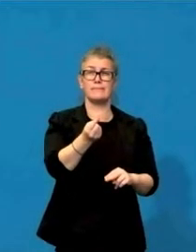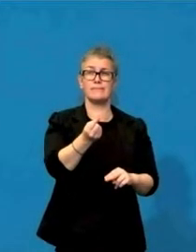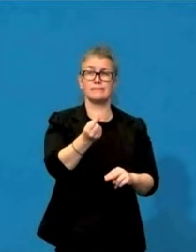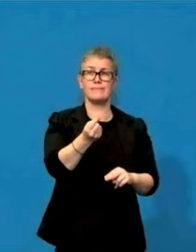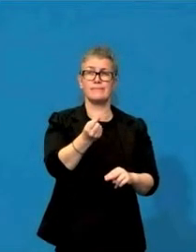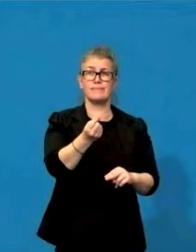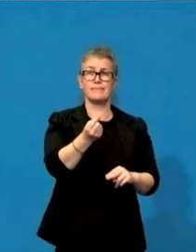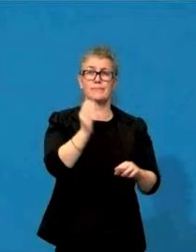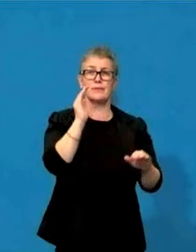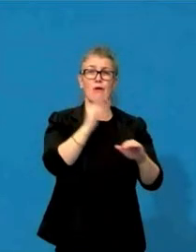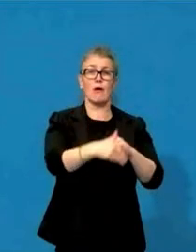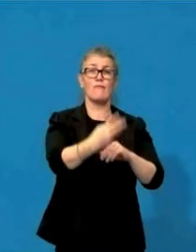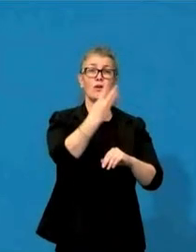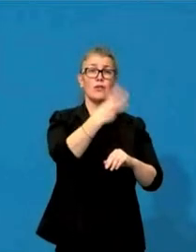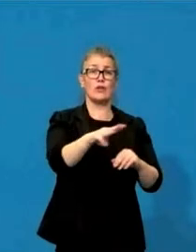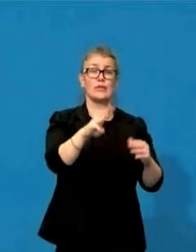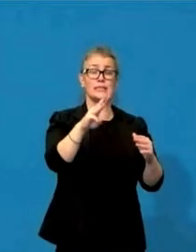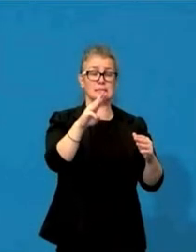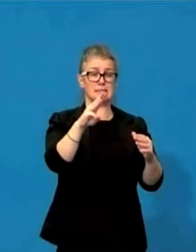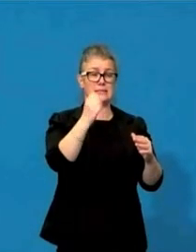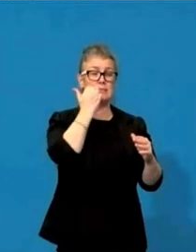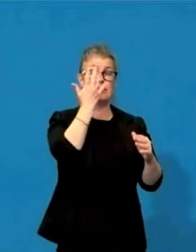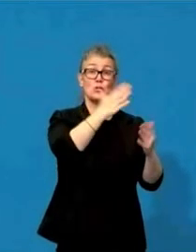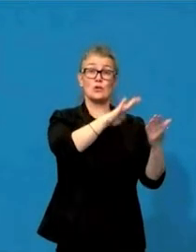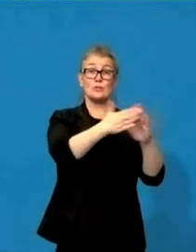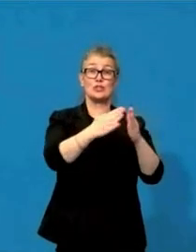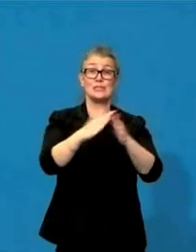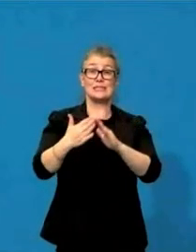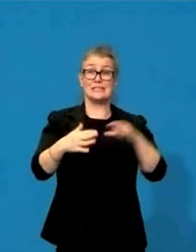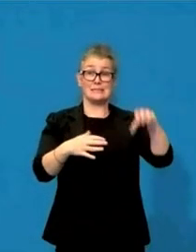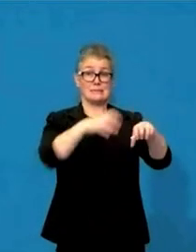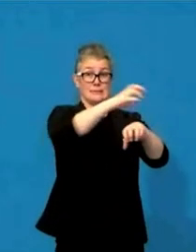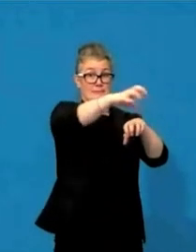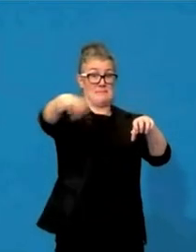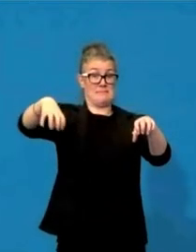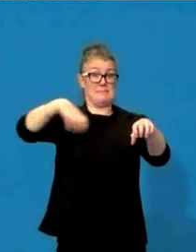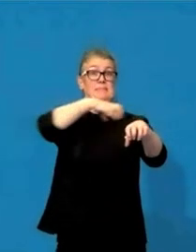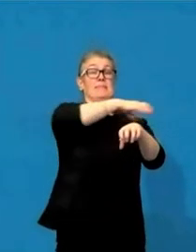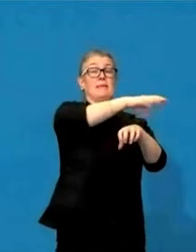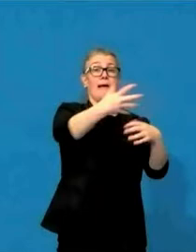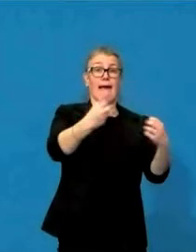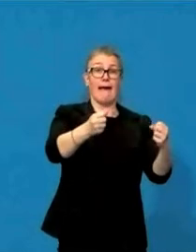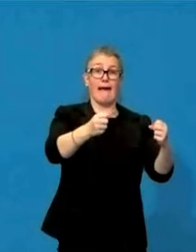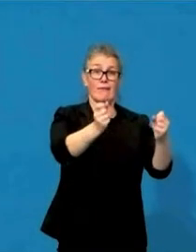communities in the Fitzroy Valley and the outlaying communities, and the distance from